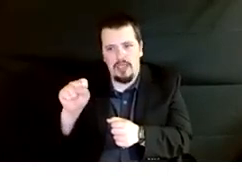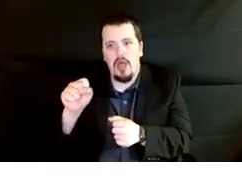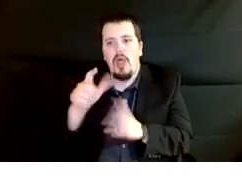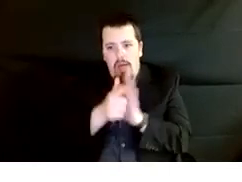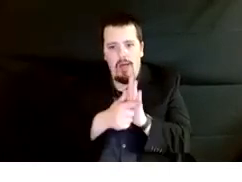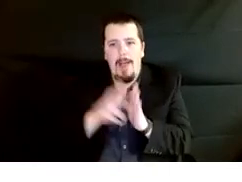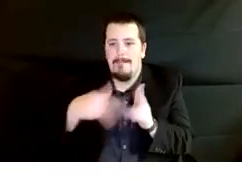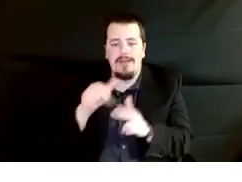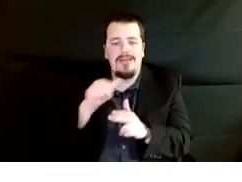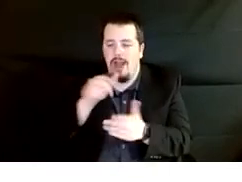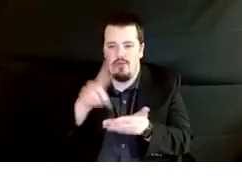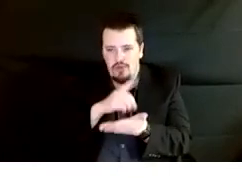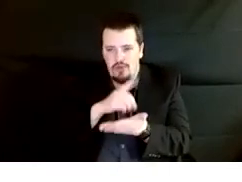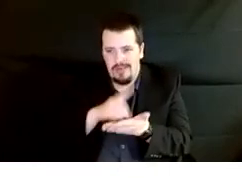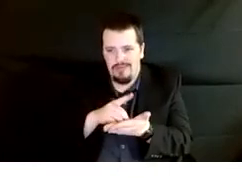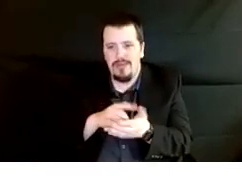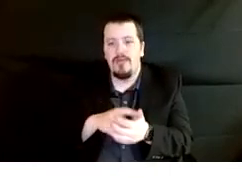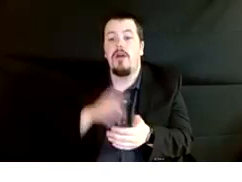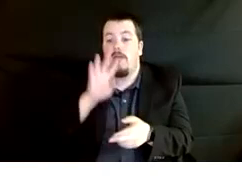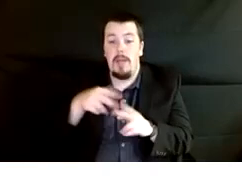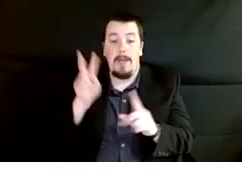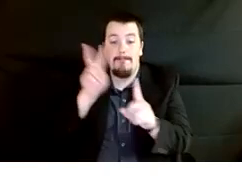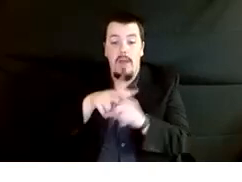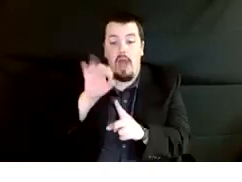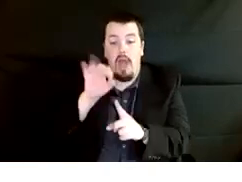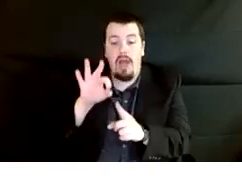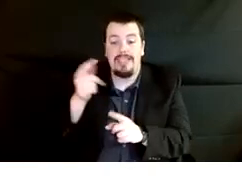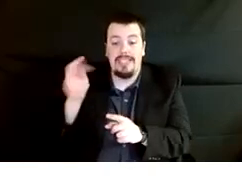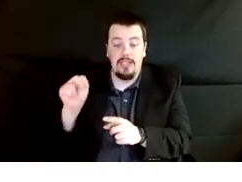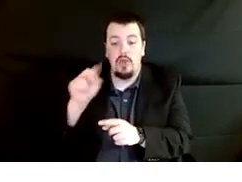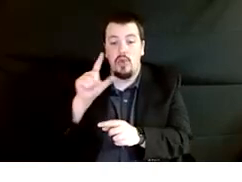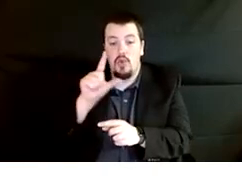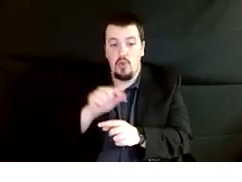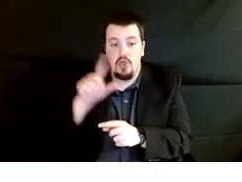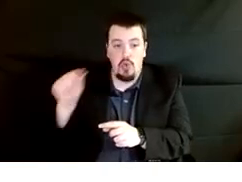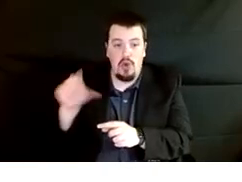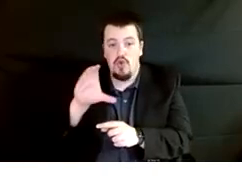we talked about the applicability of the Tennessee 2020 Crisis Standards of Care and that is going to